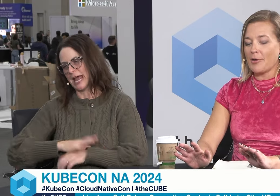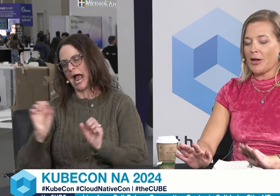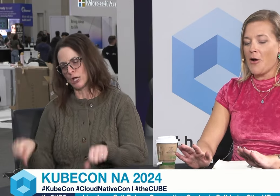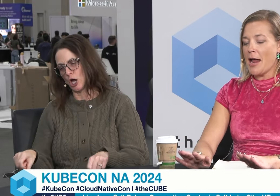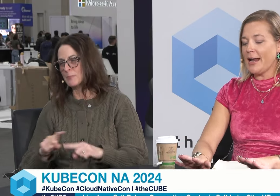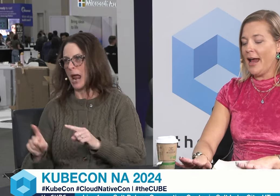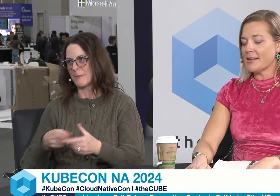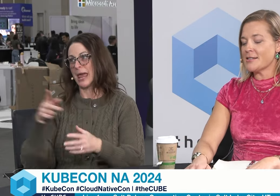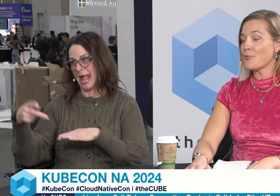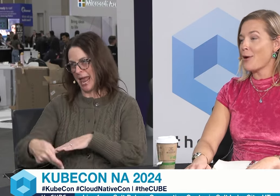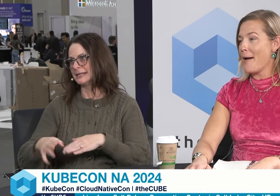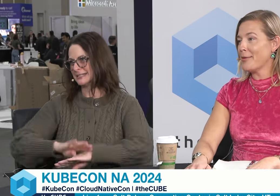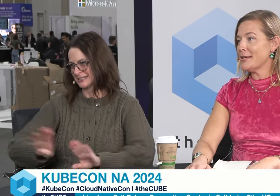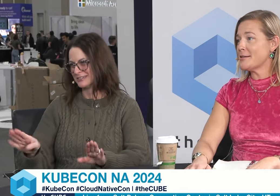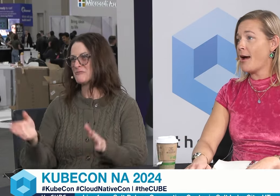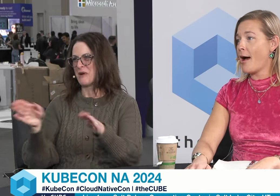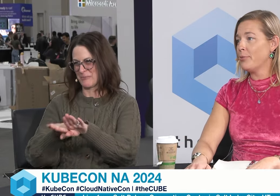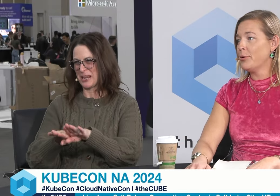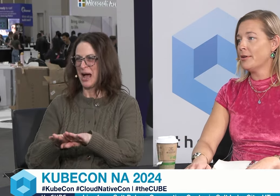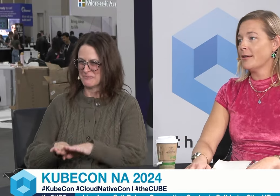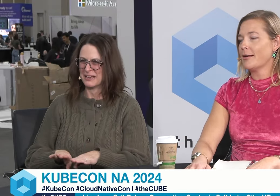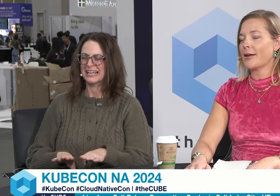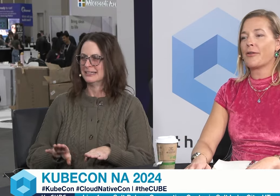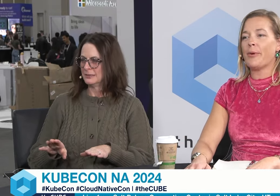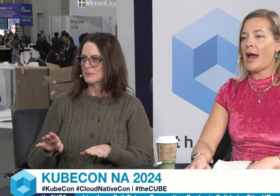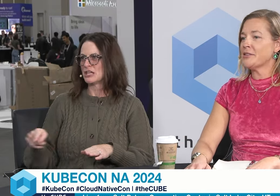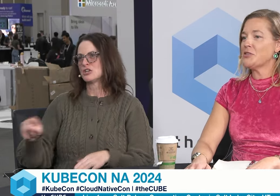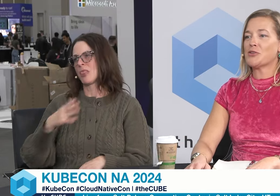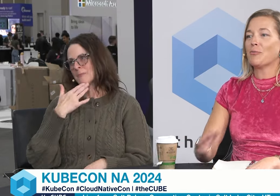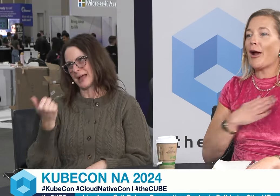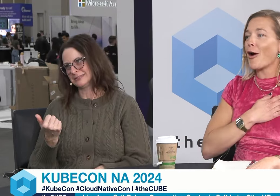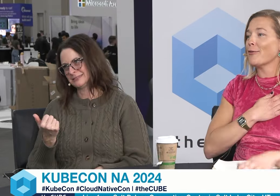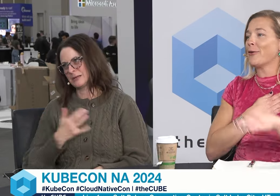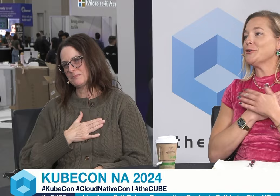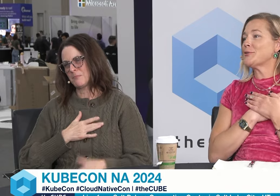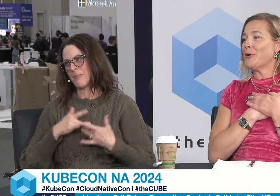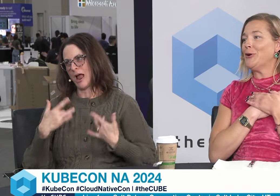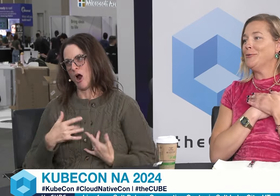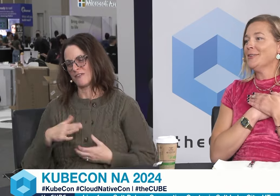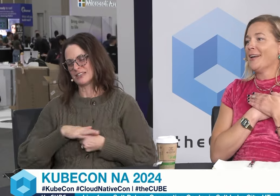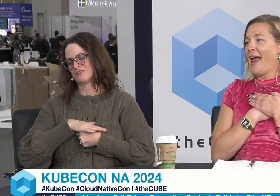but I'm going to go ahead and wrap this up. You're the best. My heart feels full,